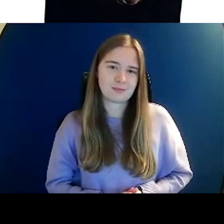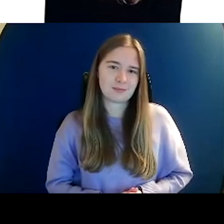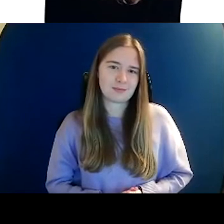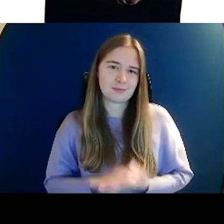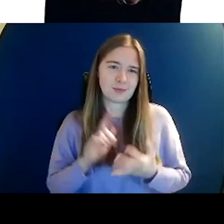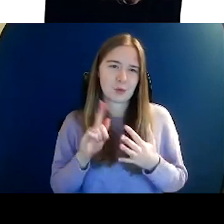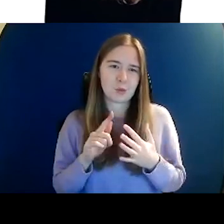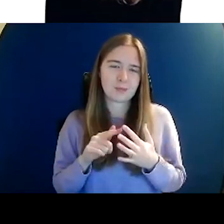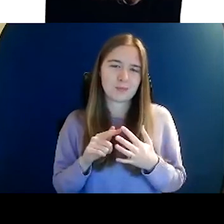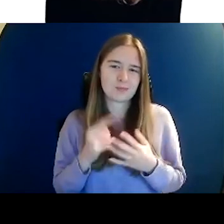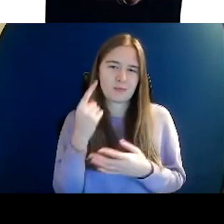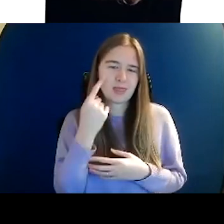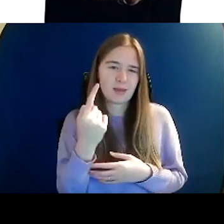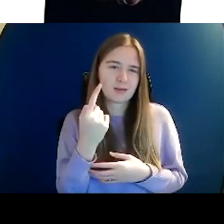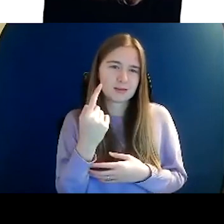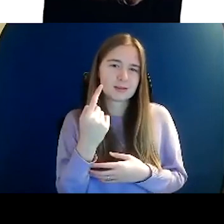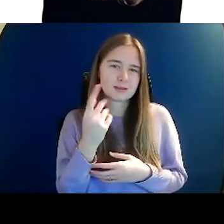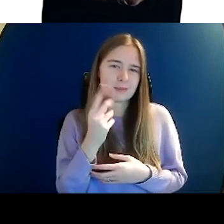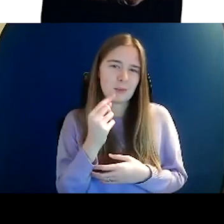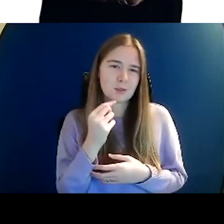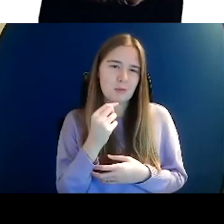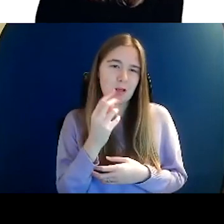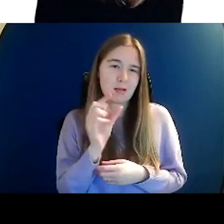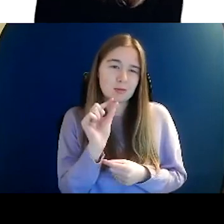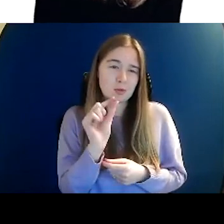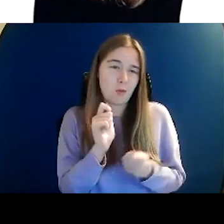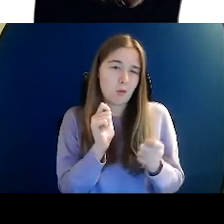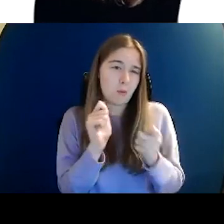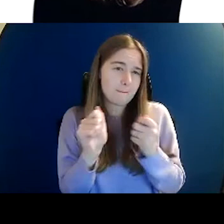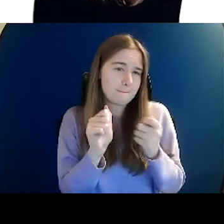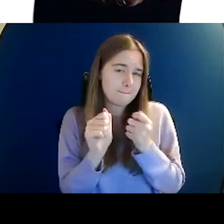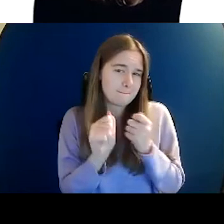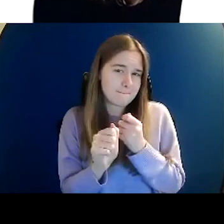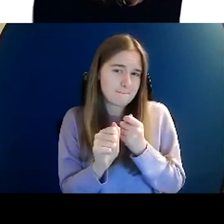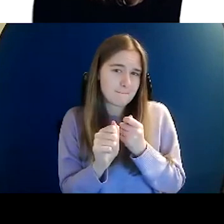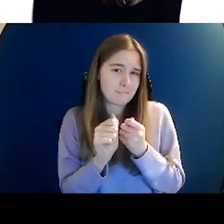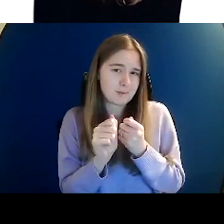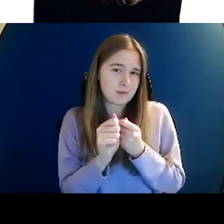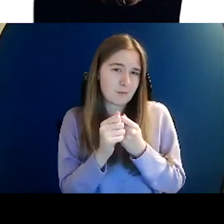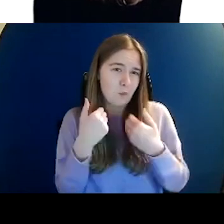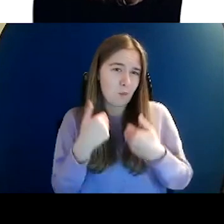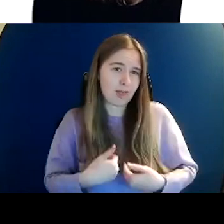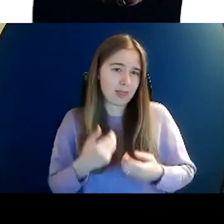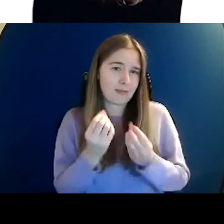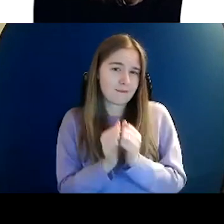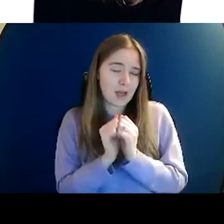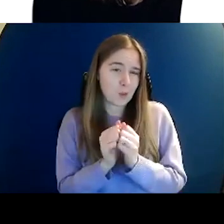perhaps a bit of redefinition of wealth and value post-pandemic?